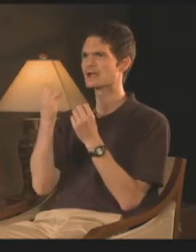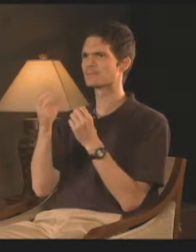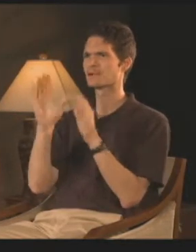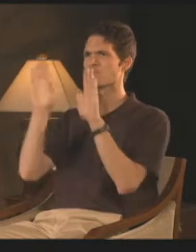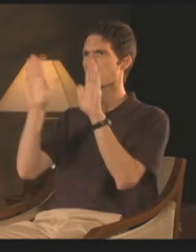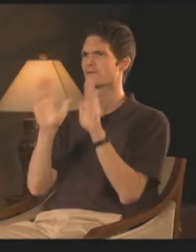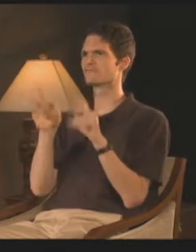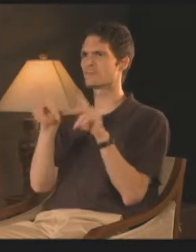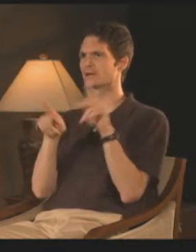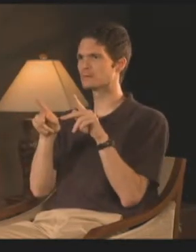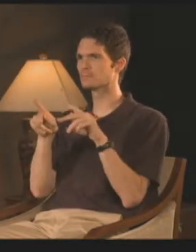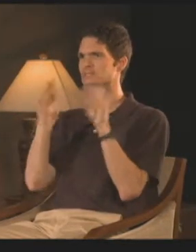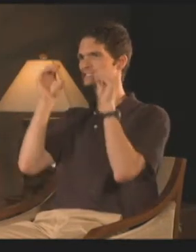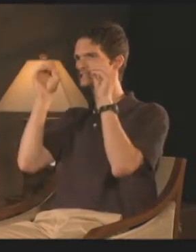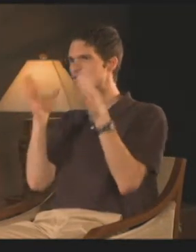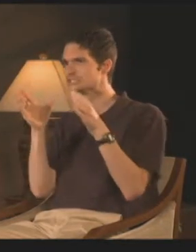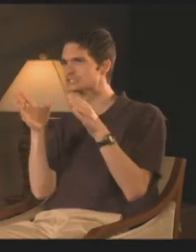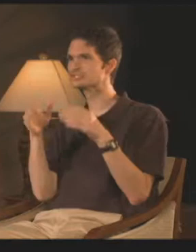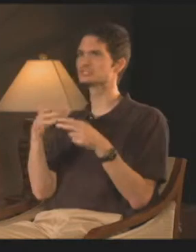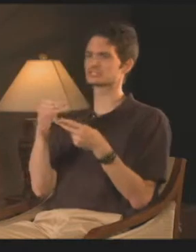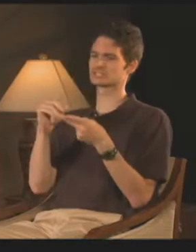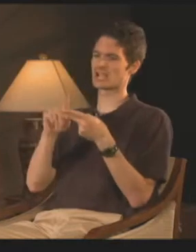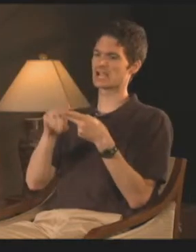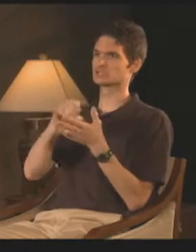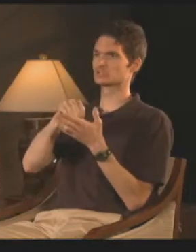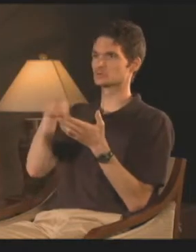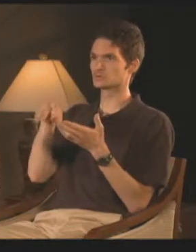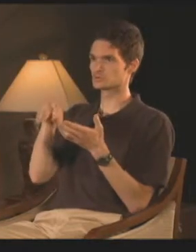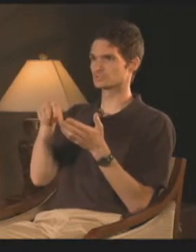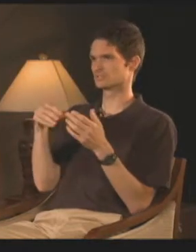I met some wonderful people here--teachers and students,